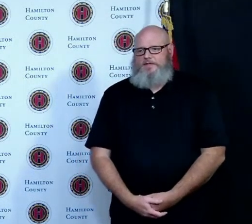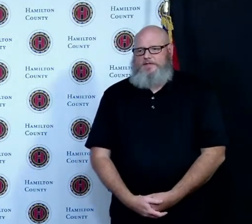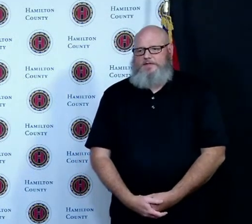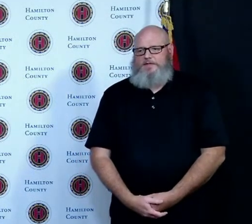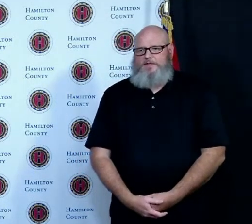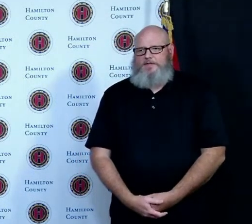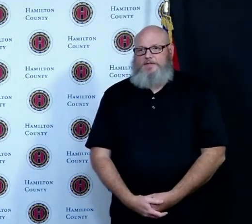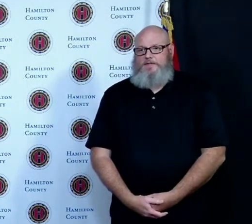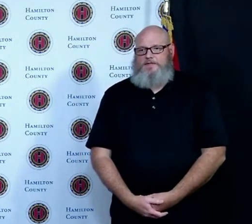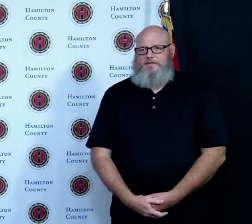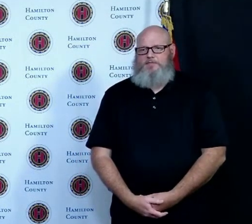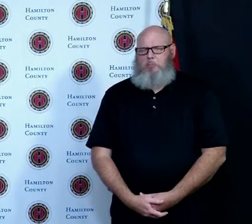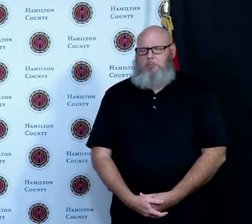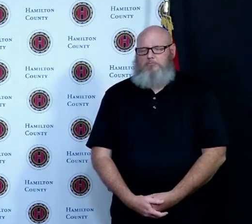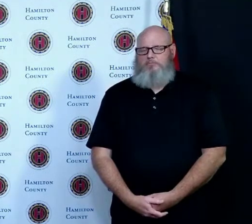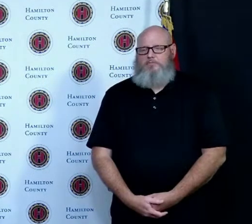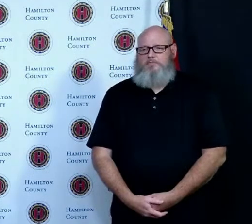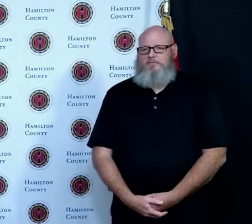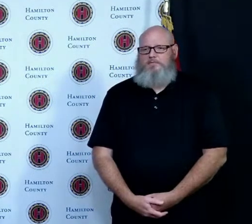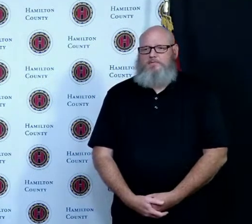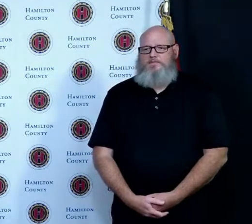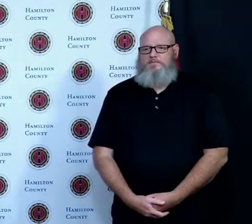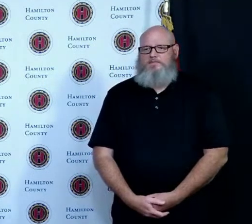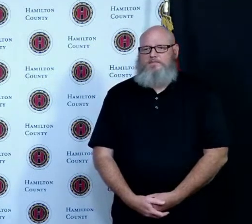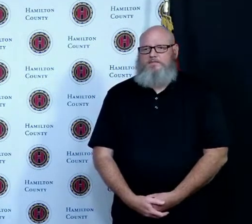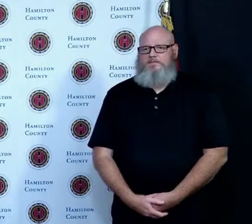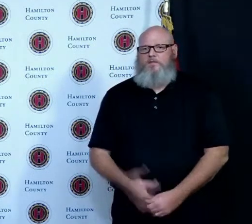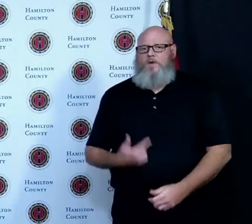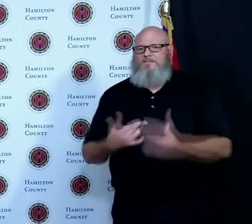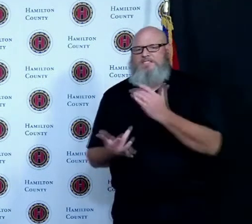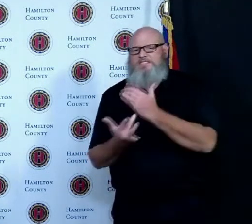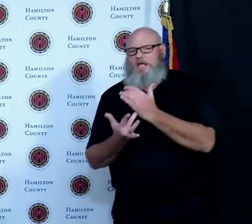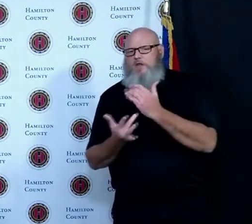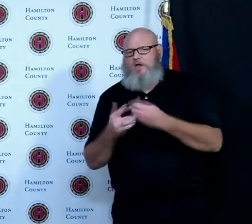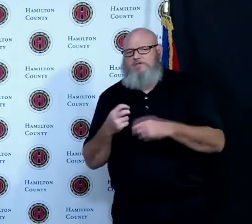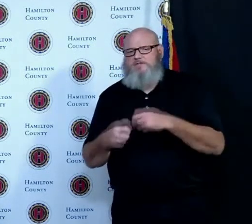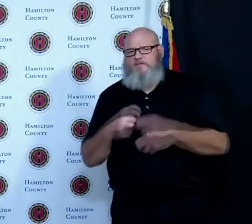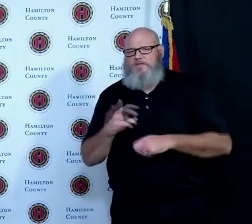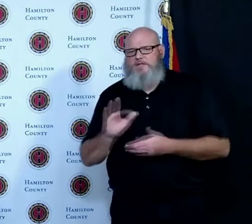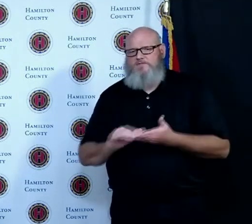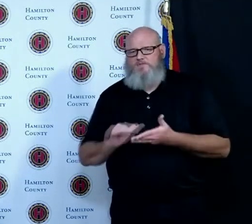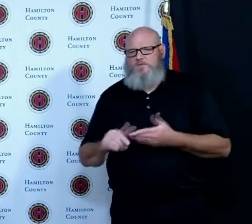technical difficulties is there a number that you all have either regionally or in the county for